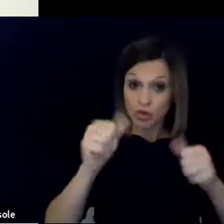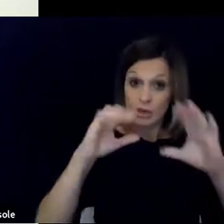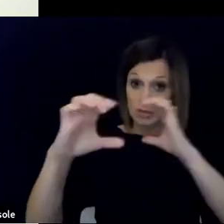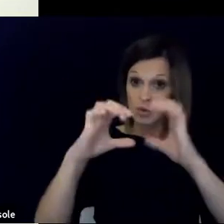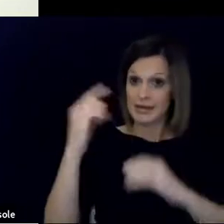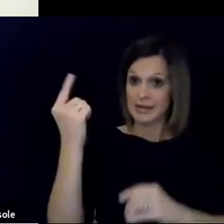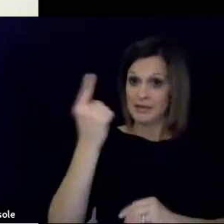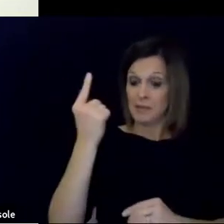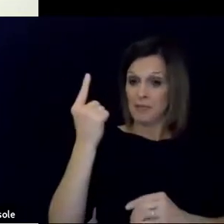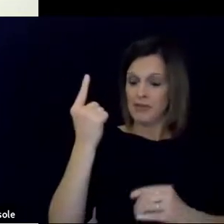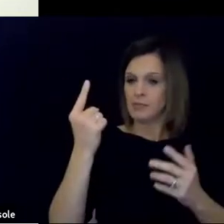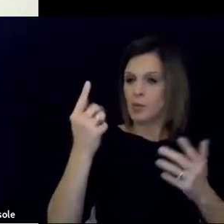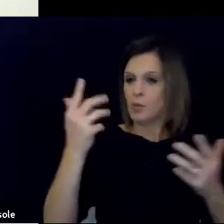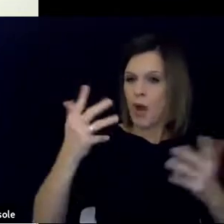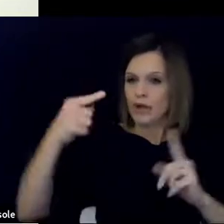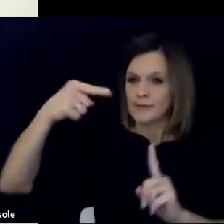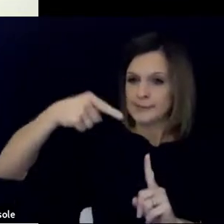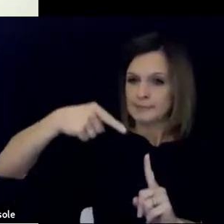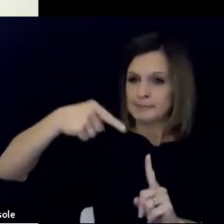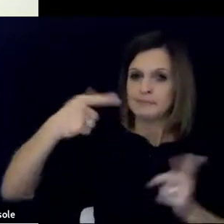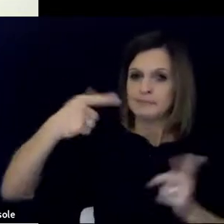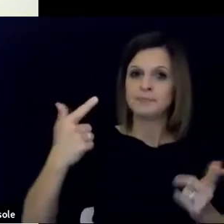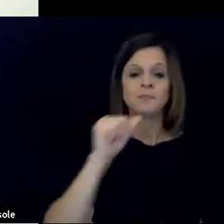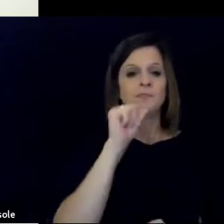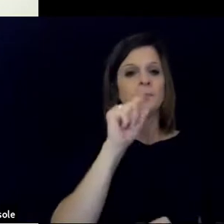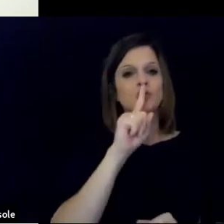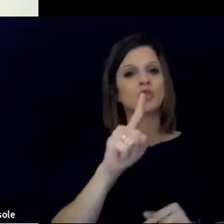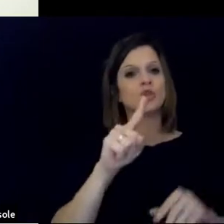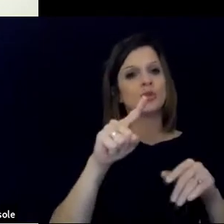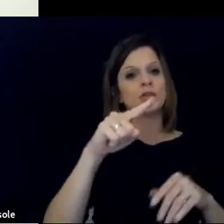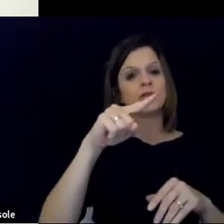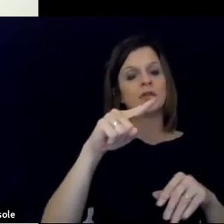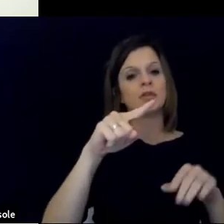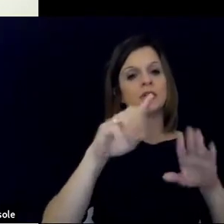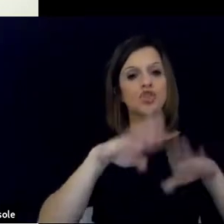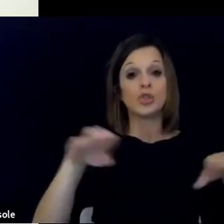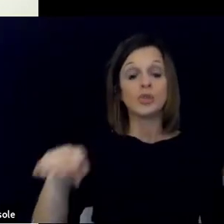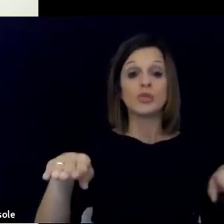I don't know the kids choose behaviors necessarily to communicate something to us,